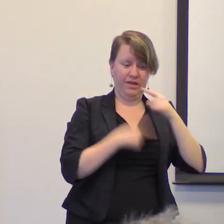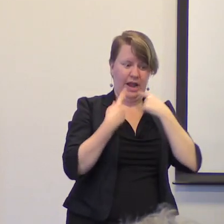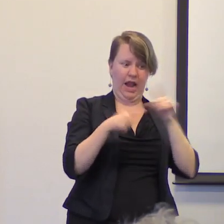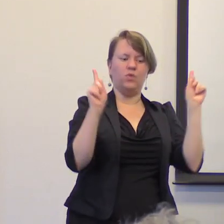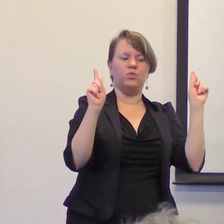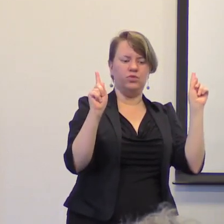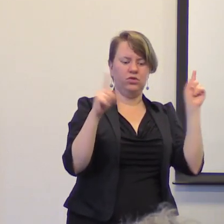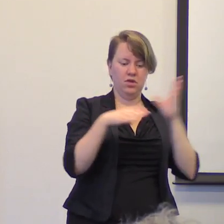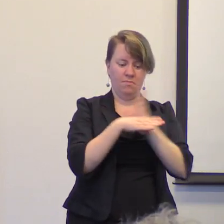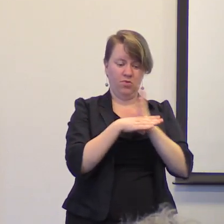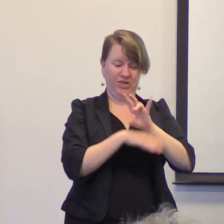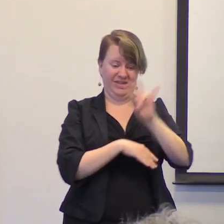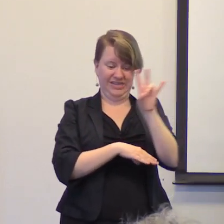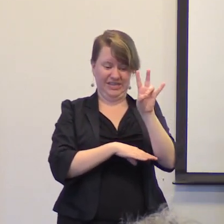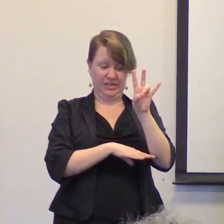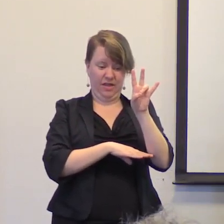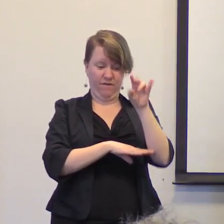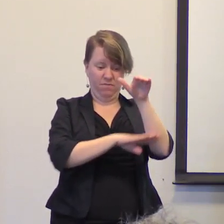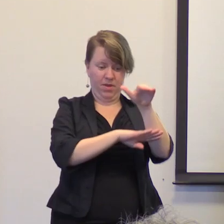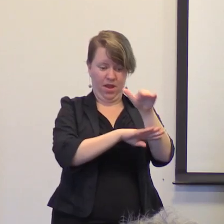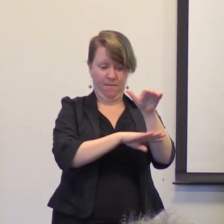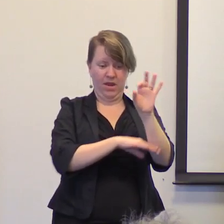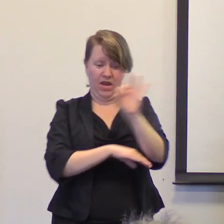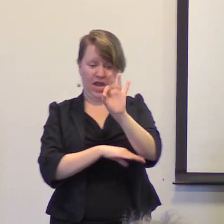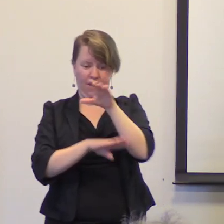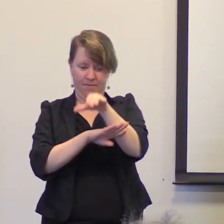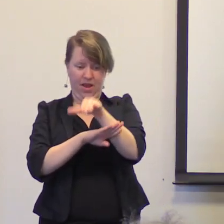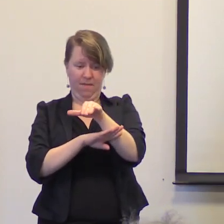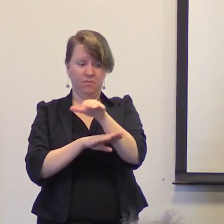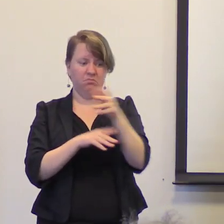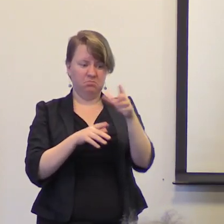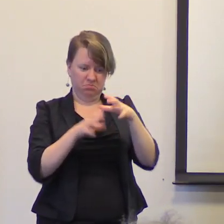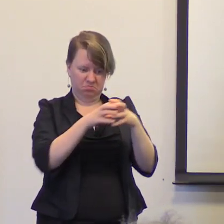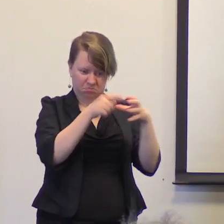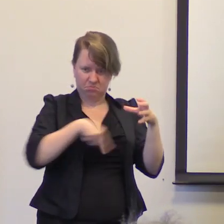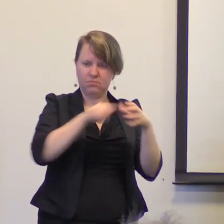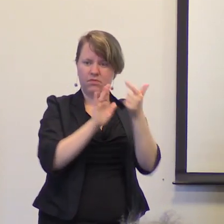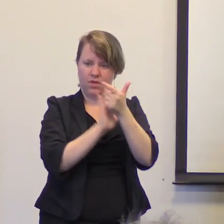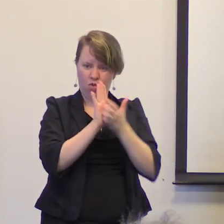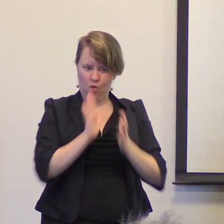Between 7 p.m. and 9 p.m., Lee and some other lawyers at the ACLU, and with some of our